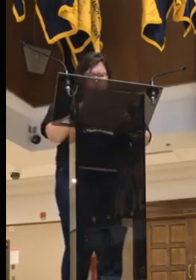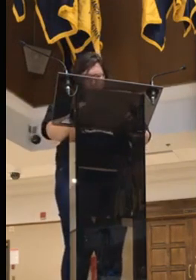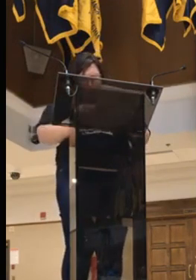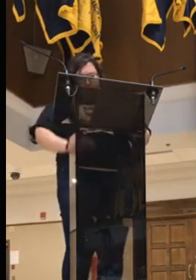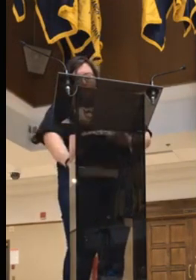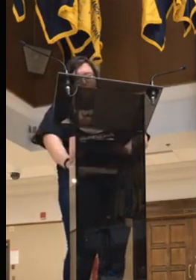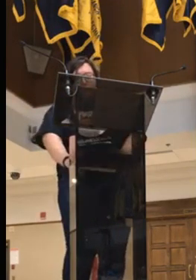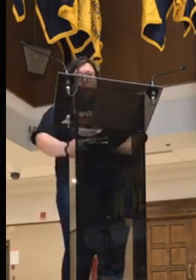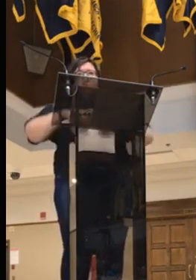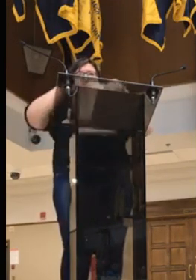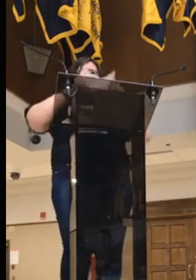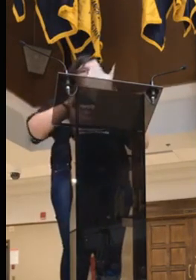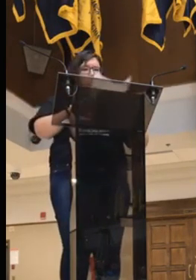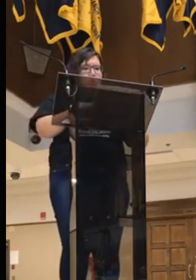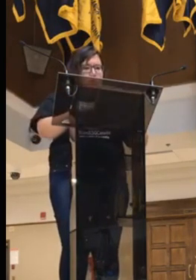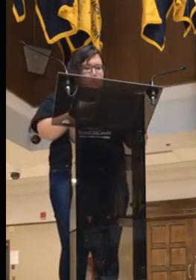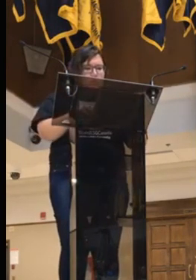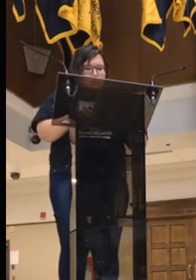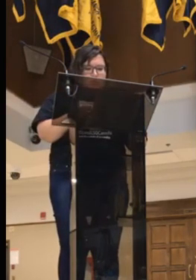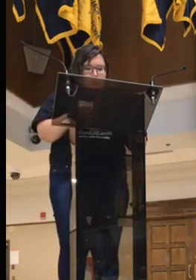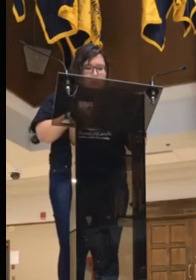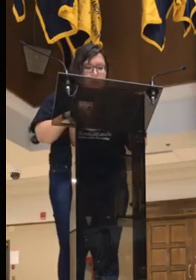children and we're very sorry for what you have gone through.